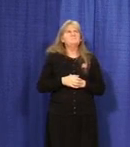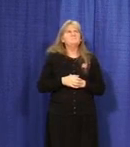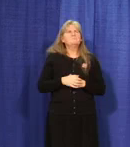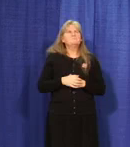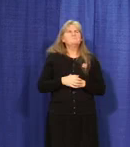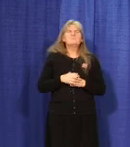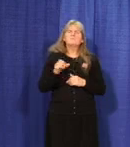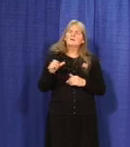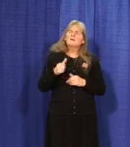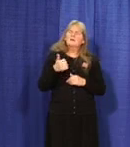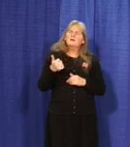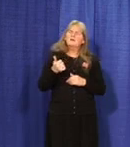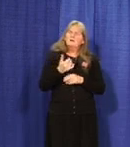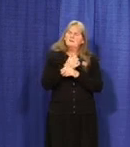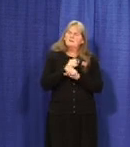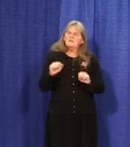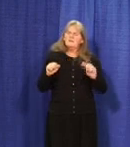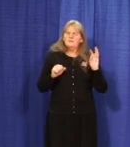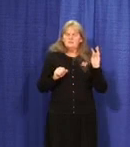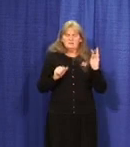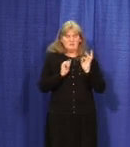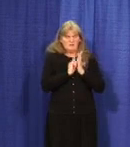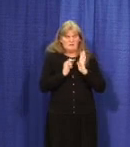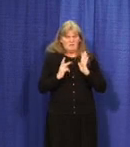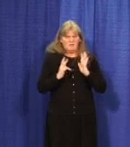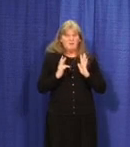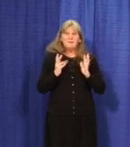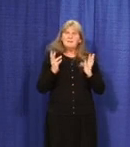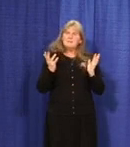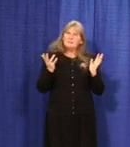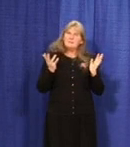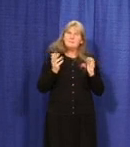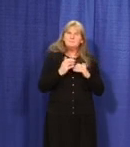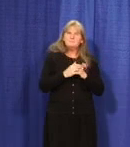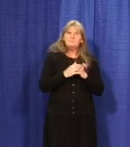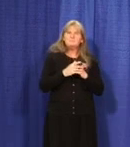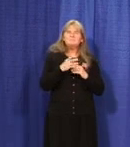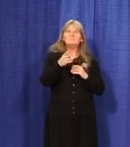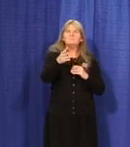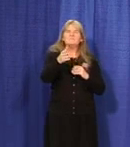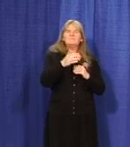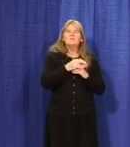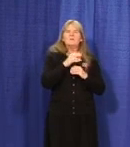Six, have we covered it all? By the way, check the Yukon.ca